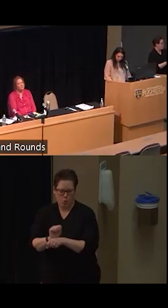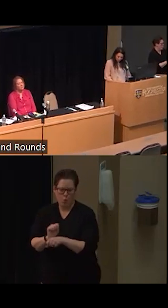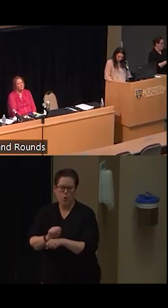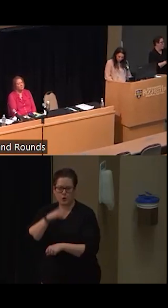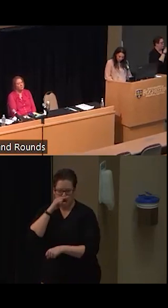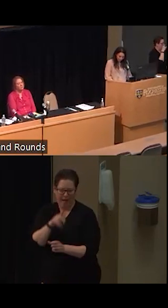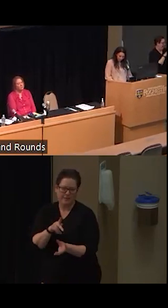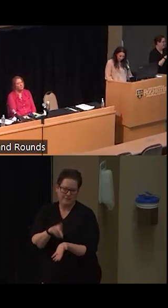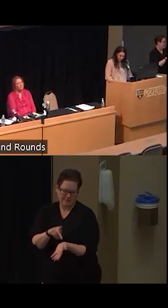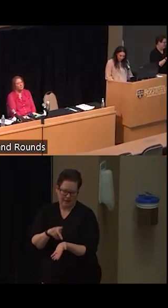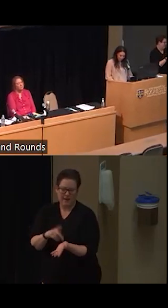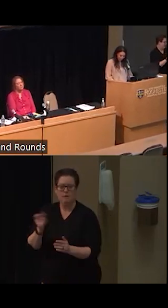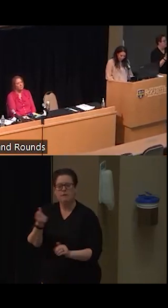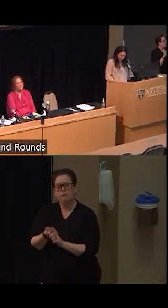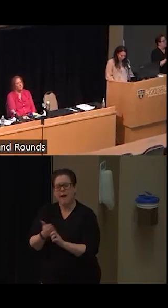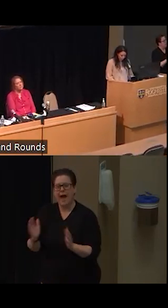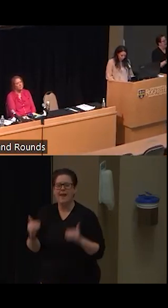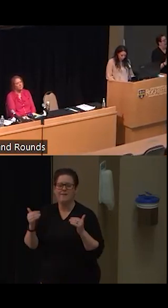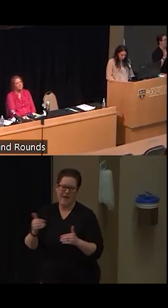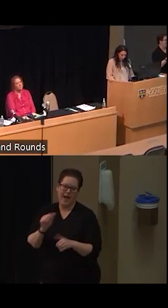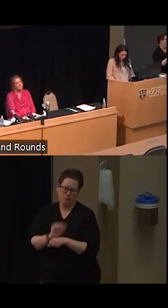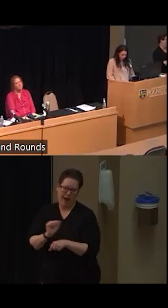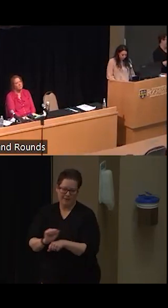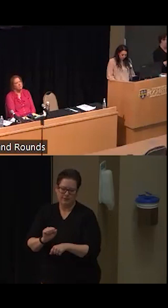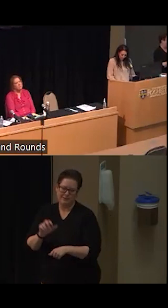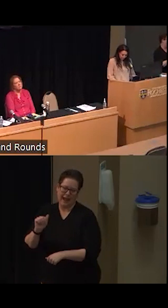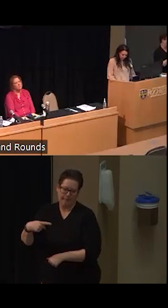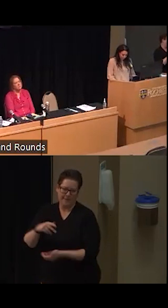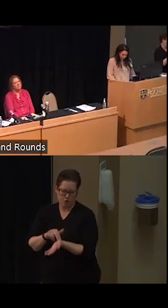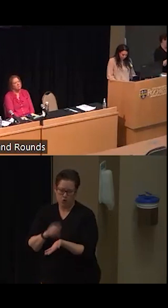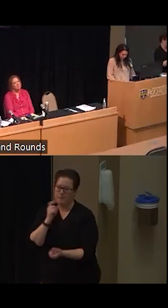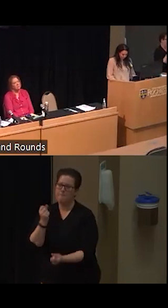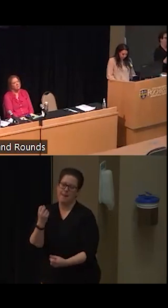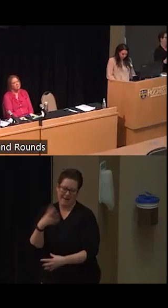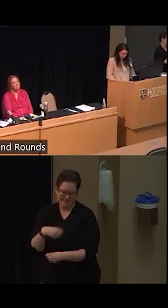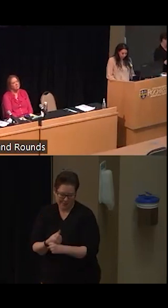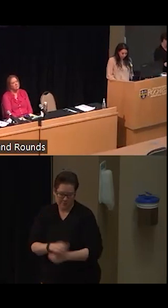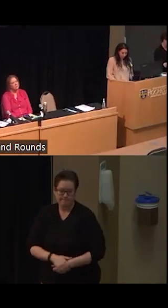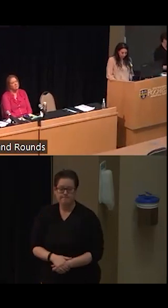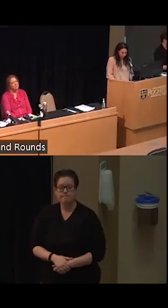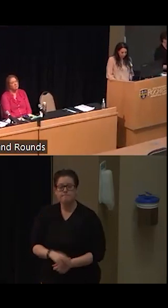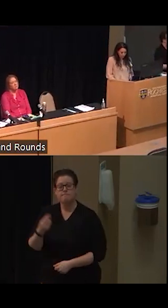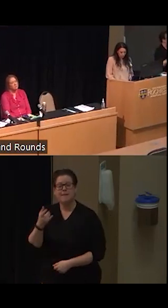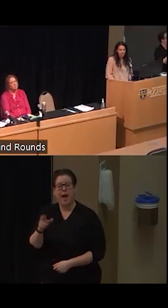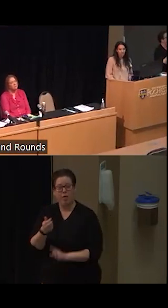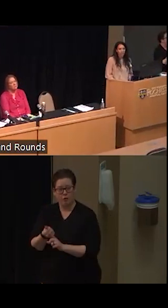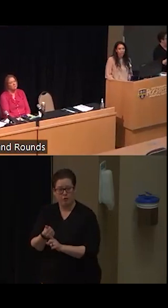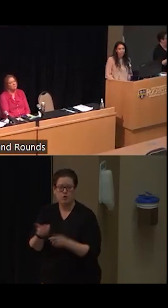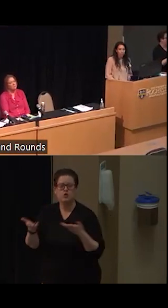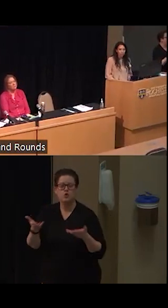psychiatry as an advanced practice nurse for many years Heather has been a service educator in our